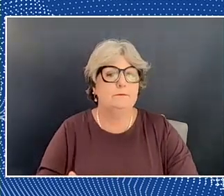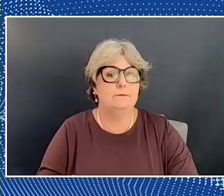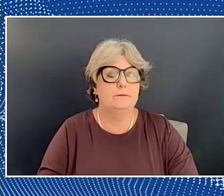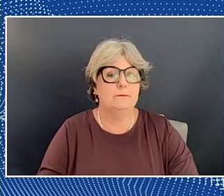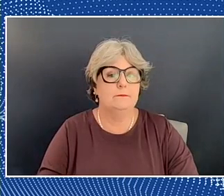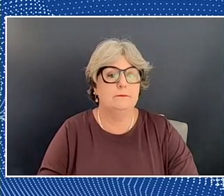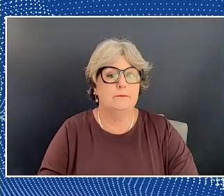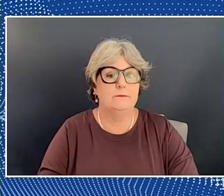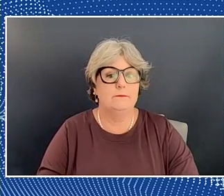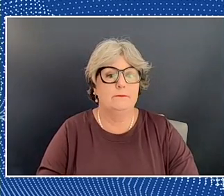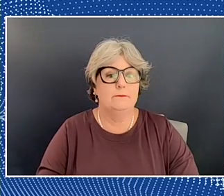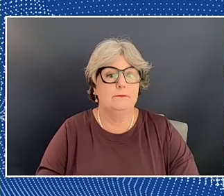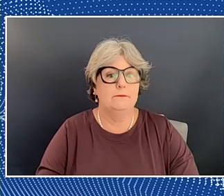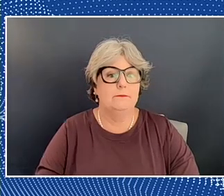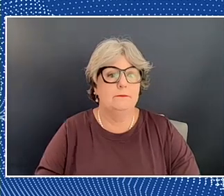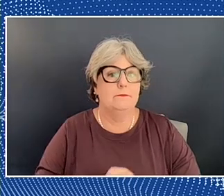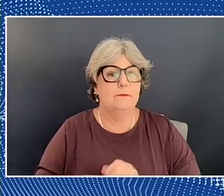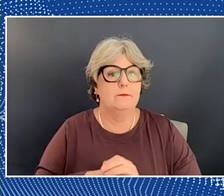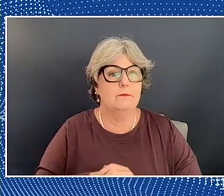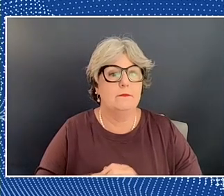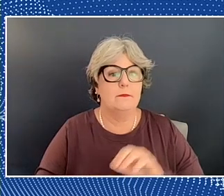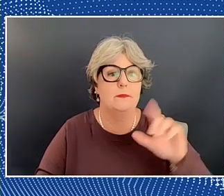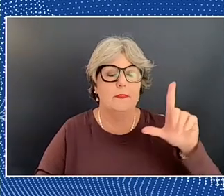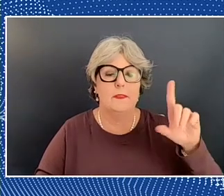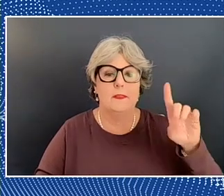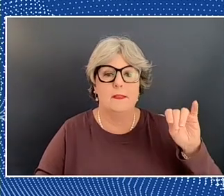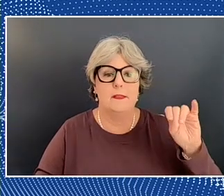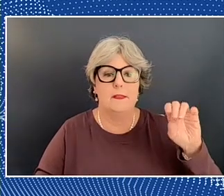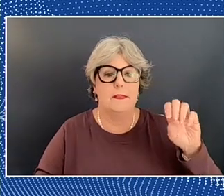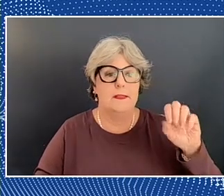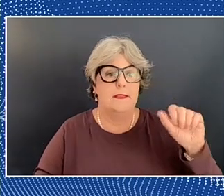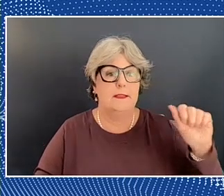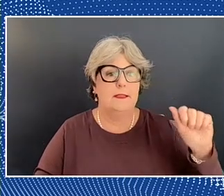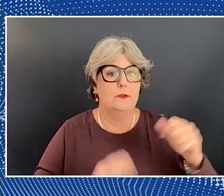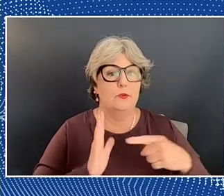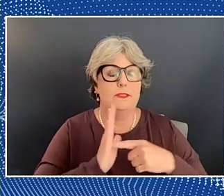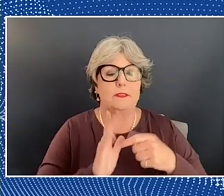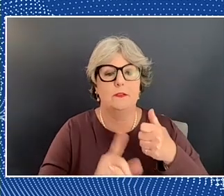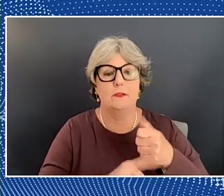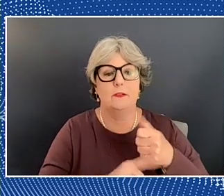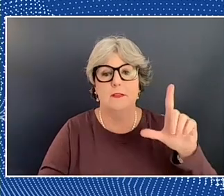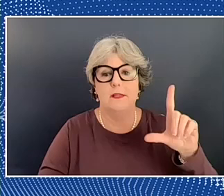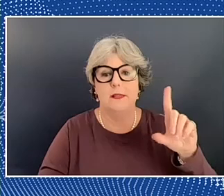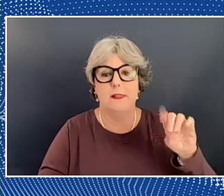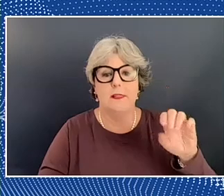Alright. I just admitted Lisa Harle, who's here representing herself. Lisa, can you hear me?